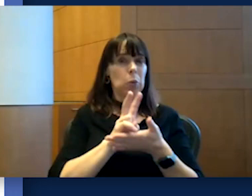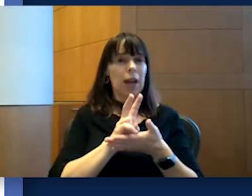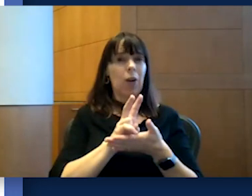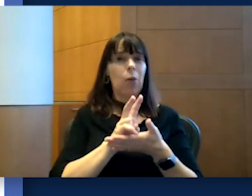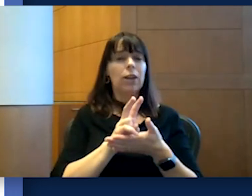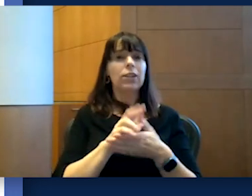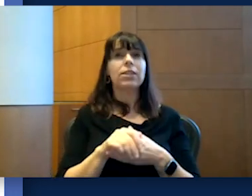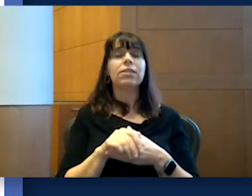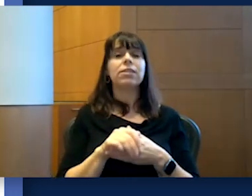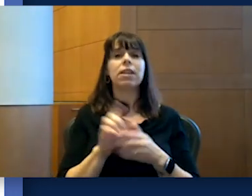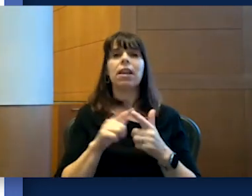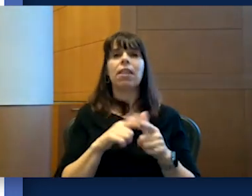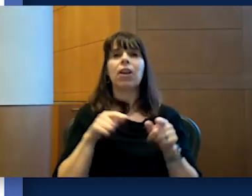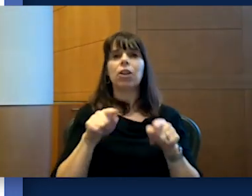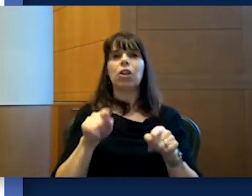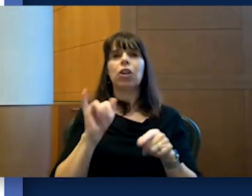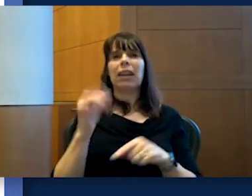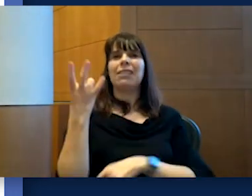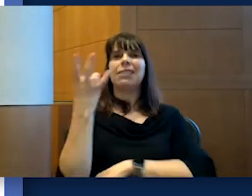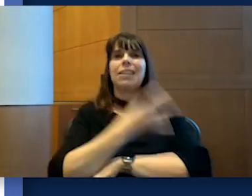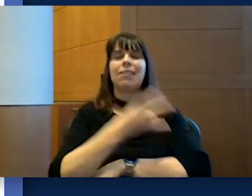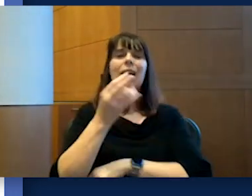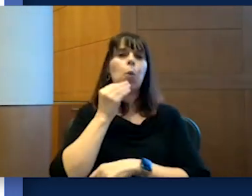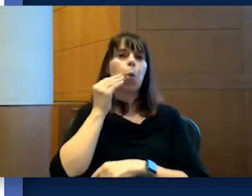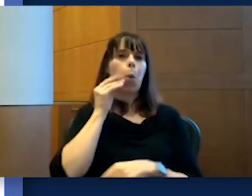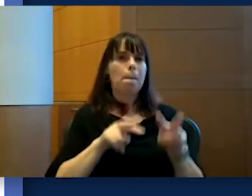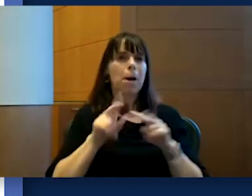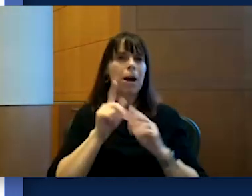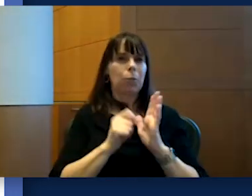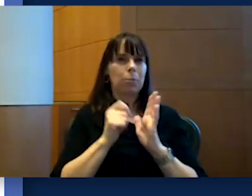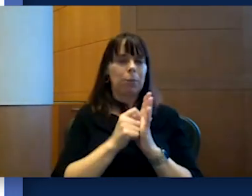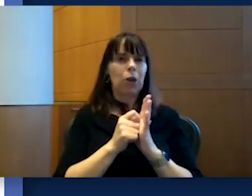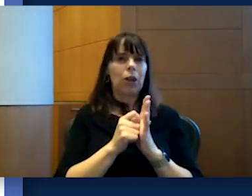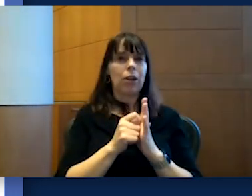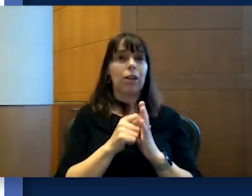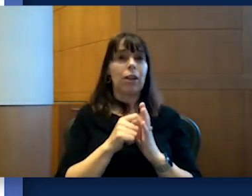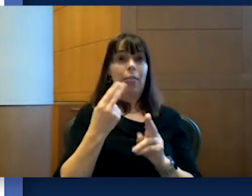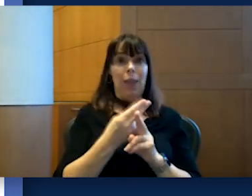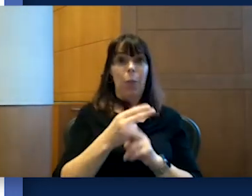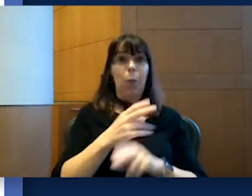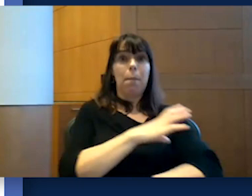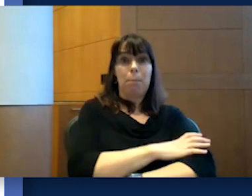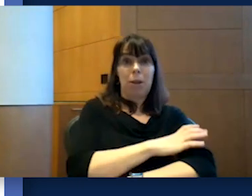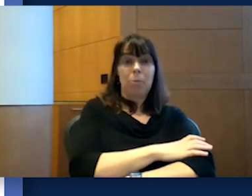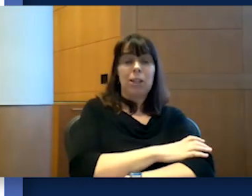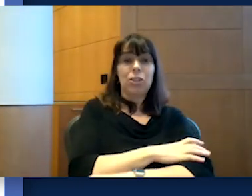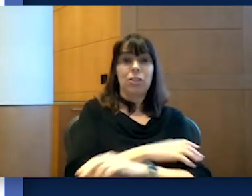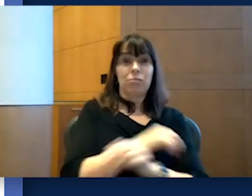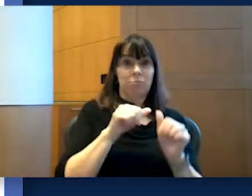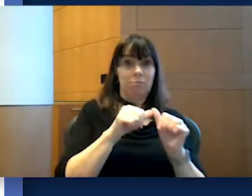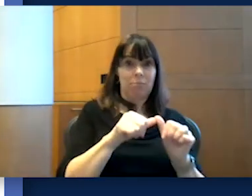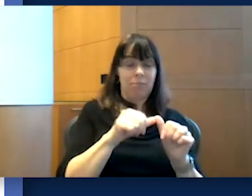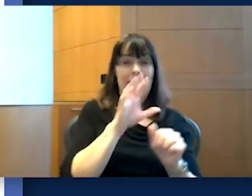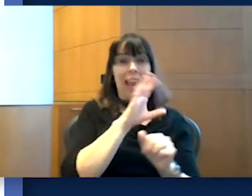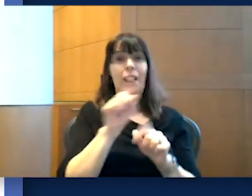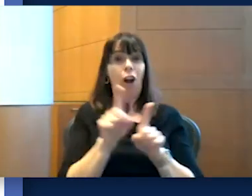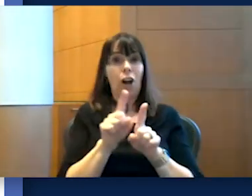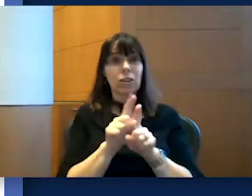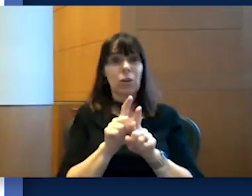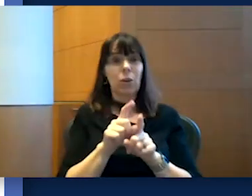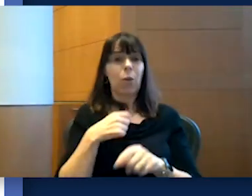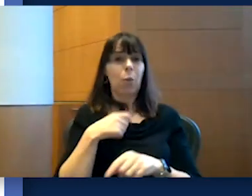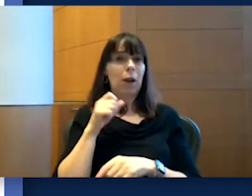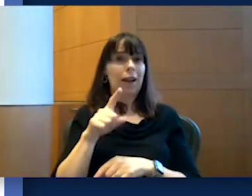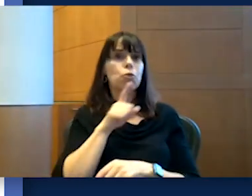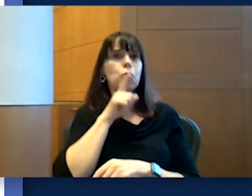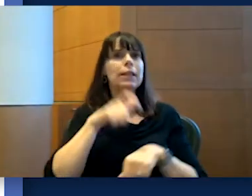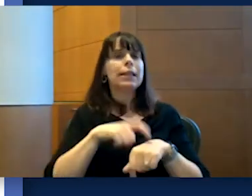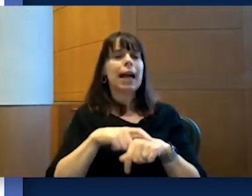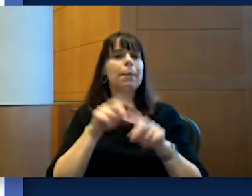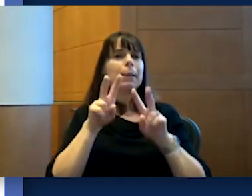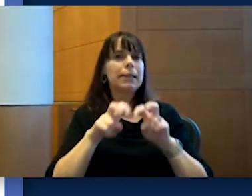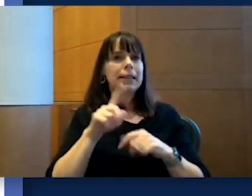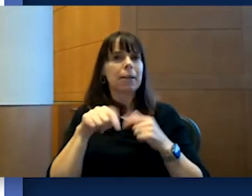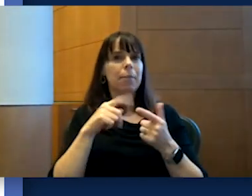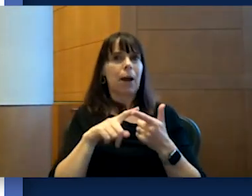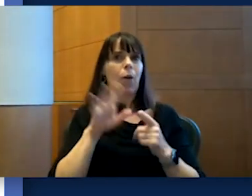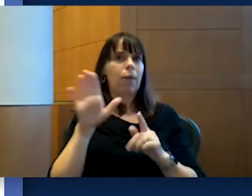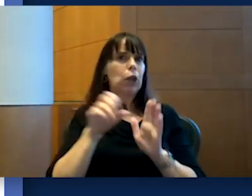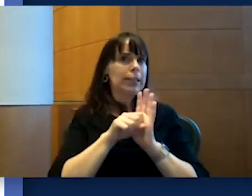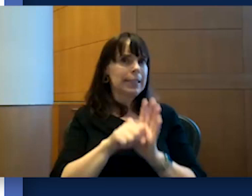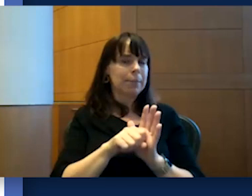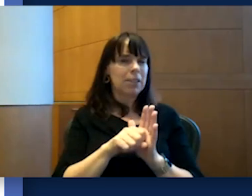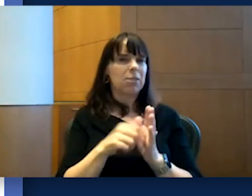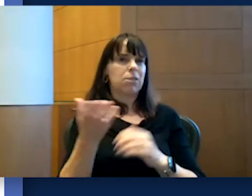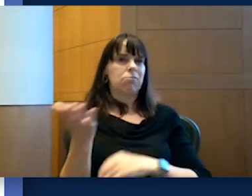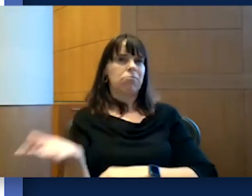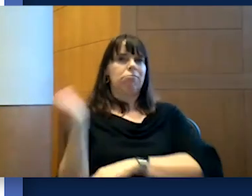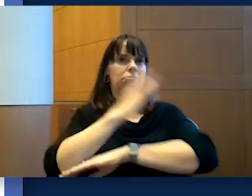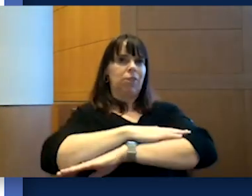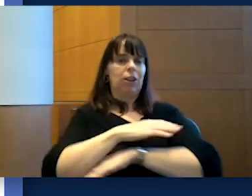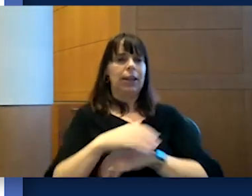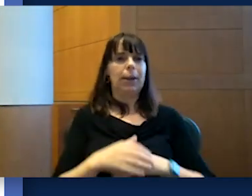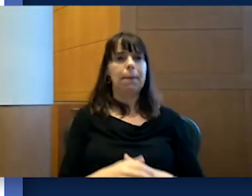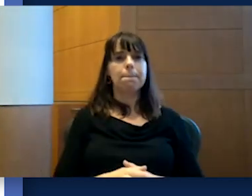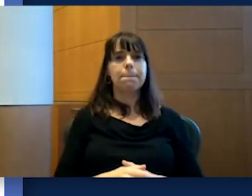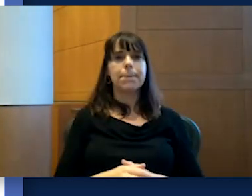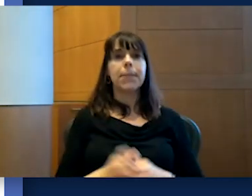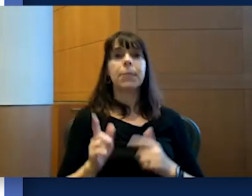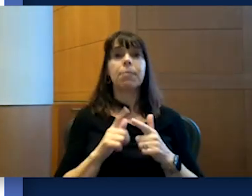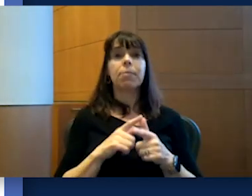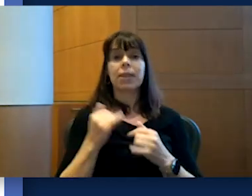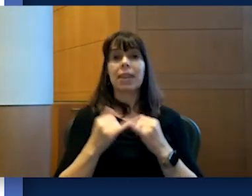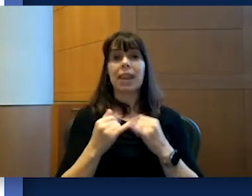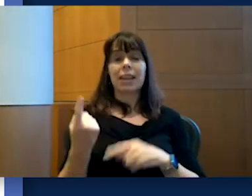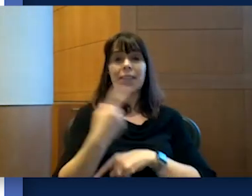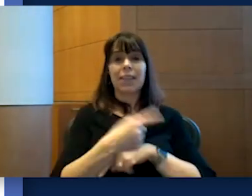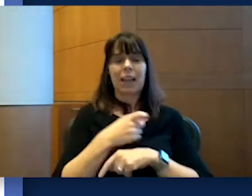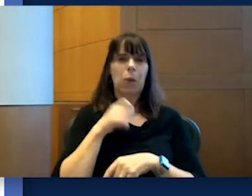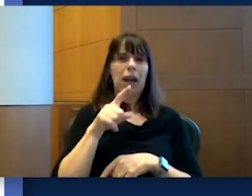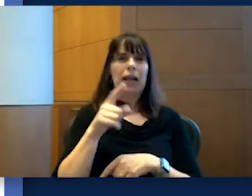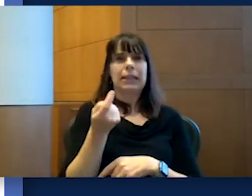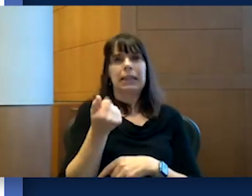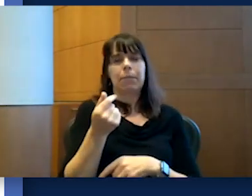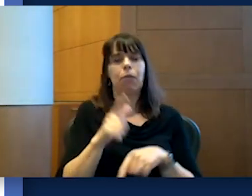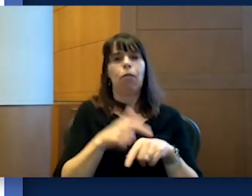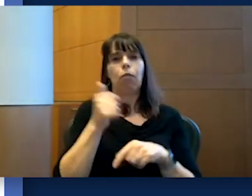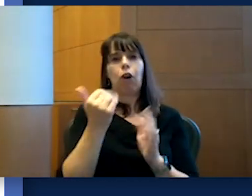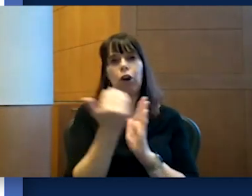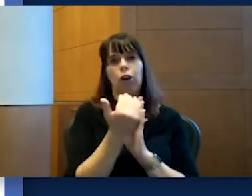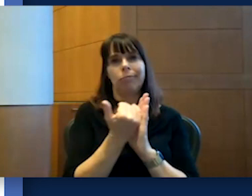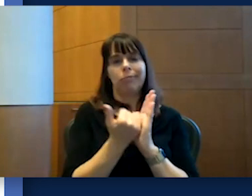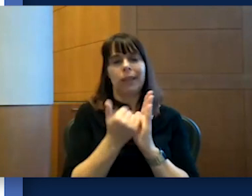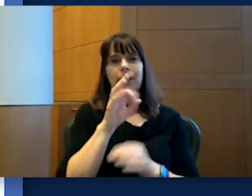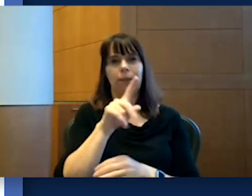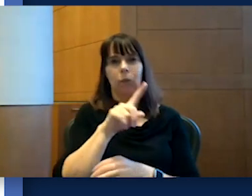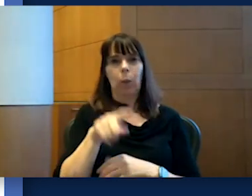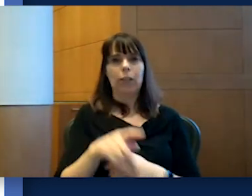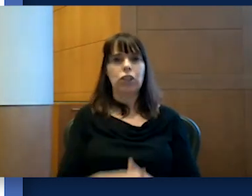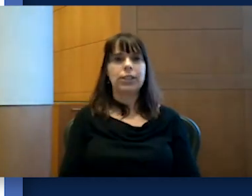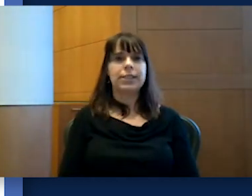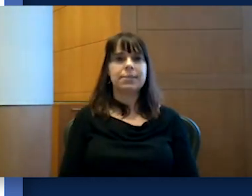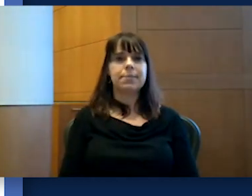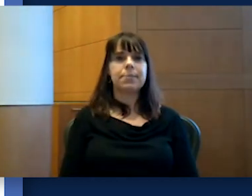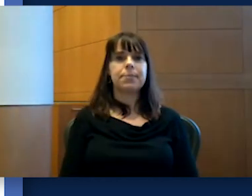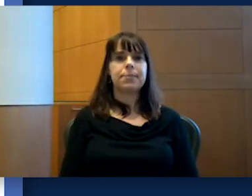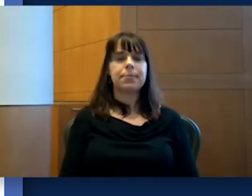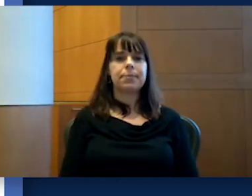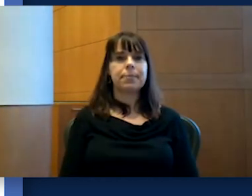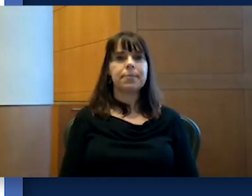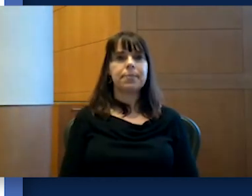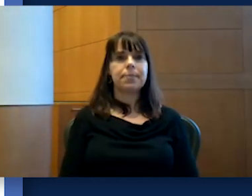At the end of the day we ask them a slightly longer battery of questions.